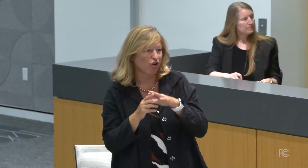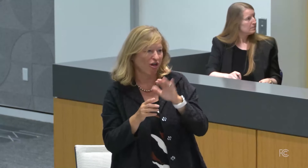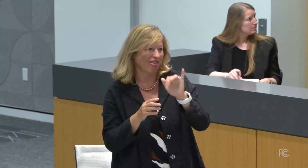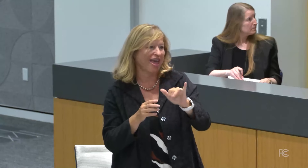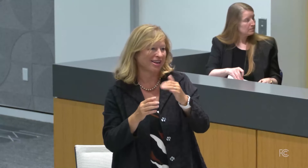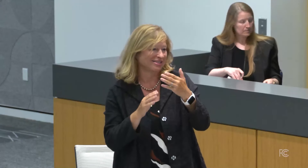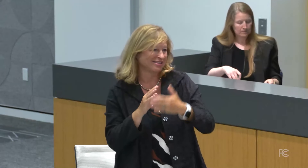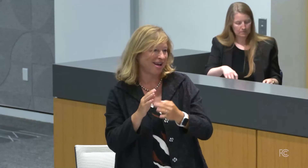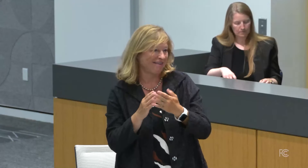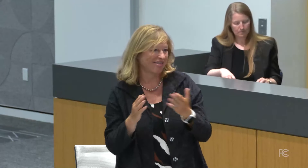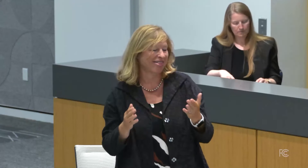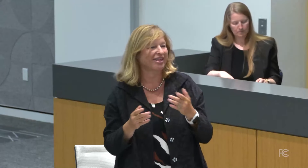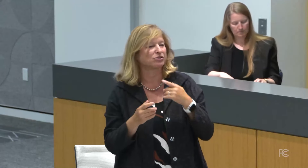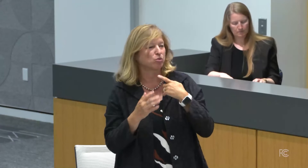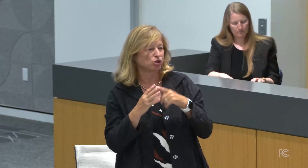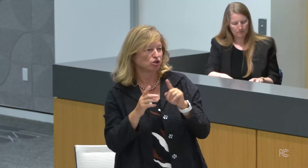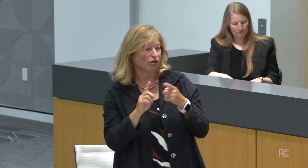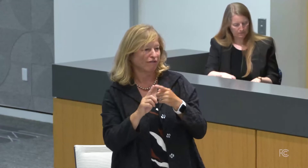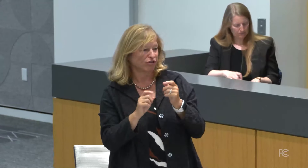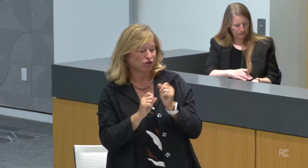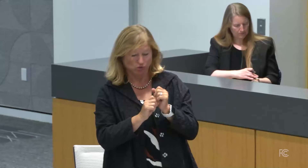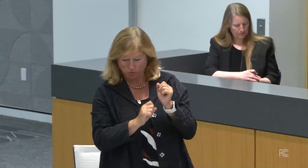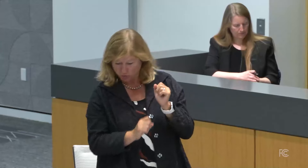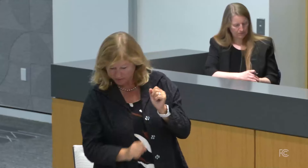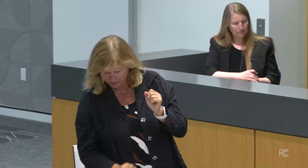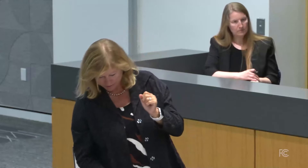THE IMPORTANCE OF HAVING OPTIONS IN DVC I WOULD NOW